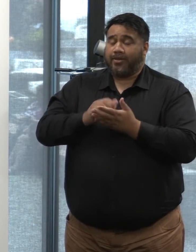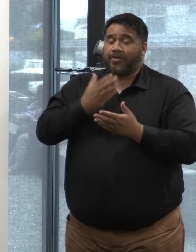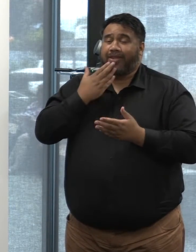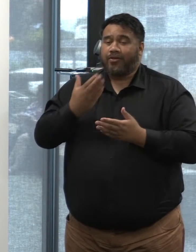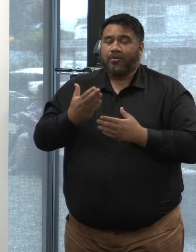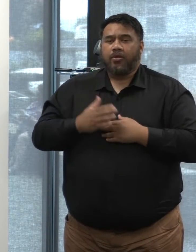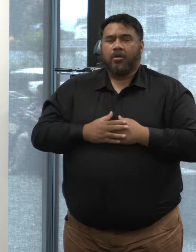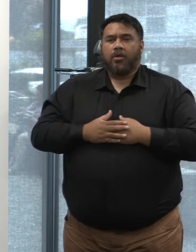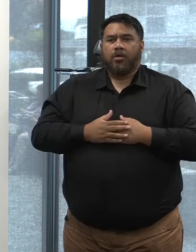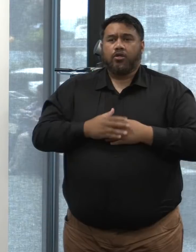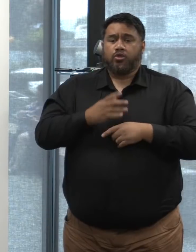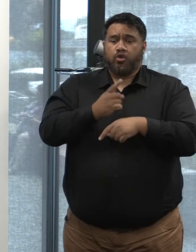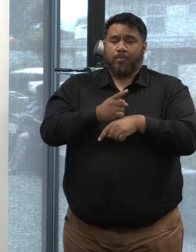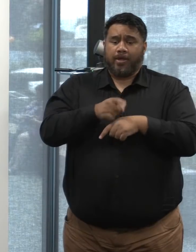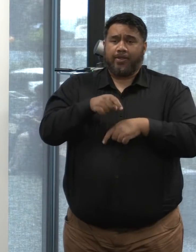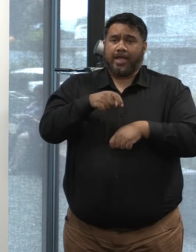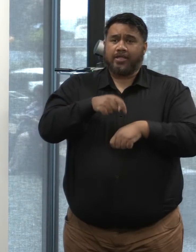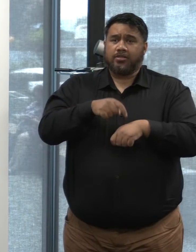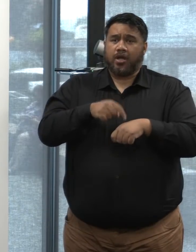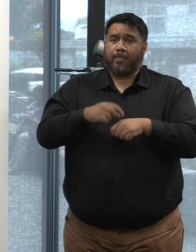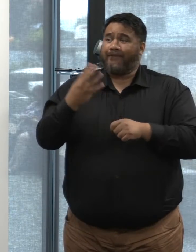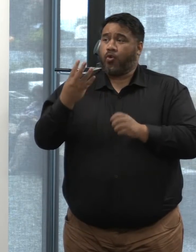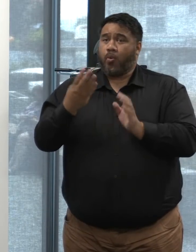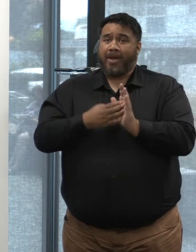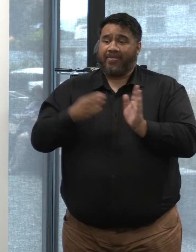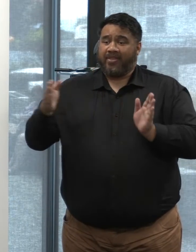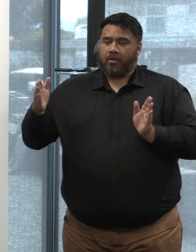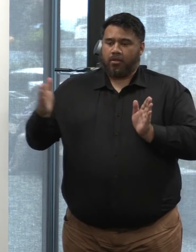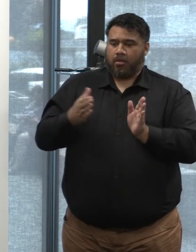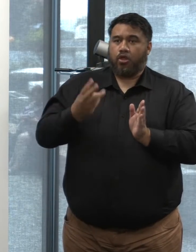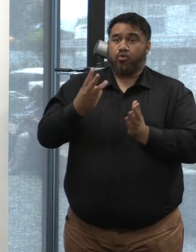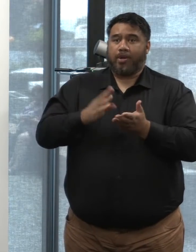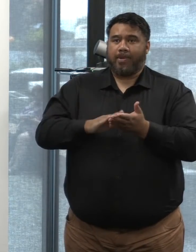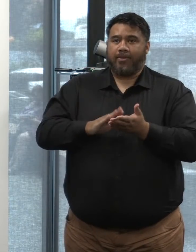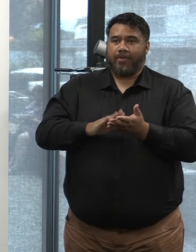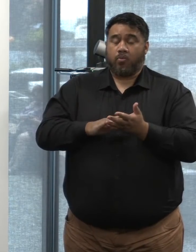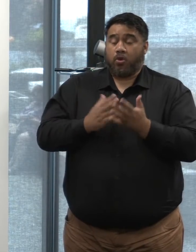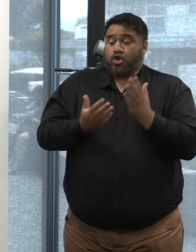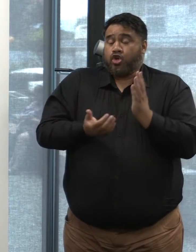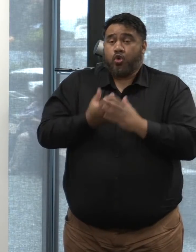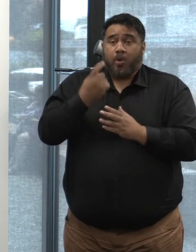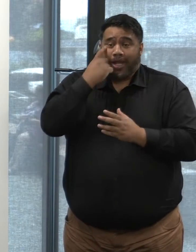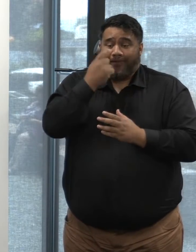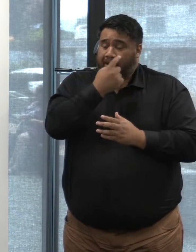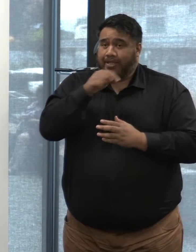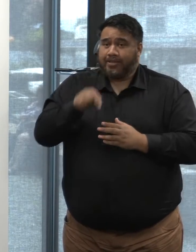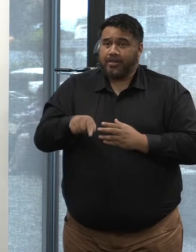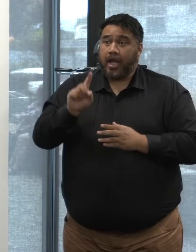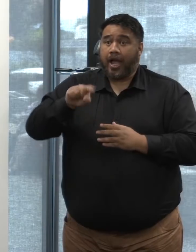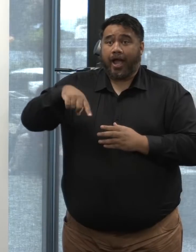Thanks, Prime Minister. The only other thing I would add is of course the evidence around that interval is